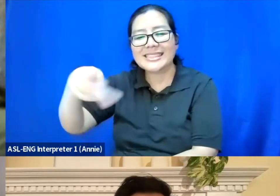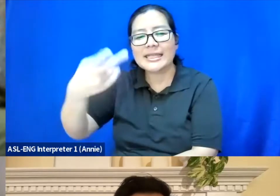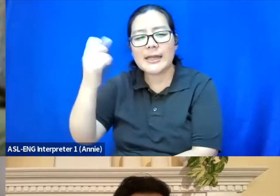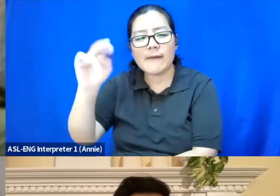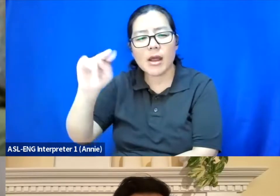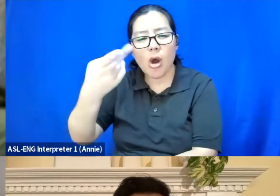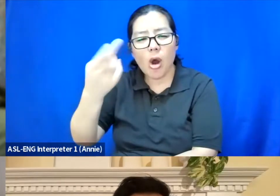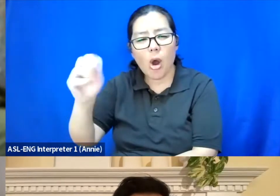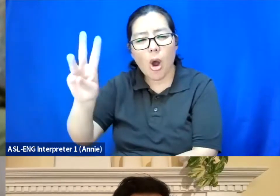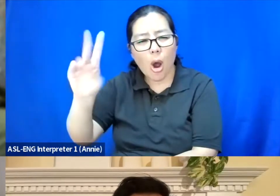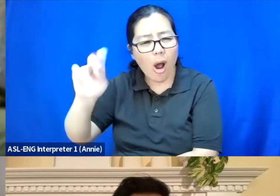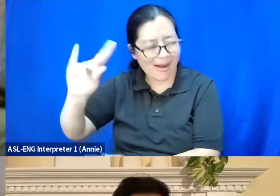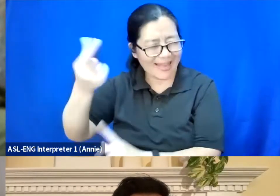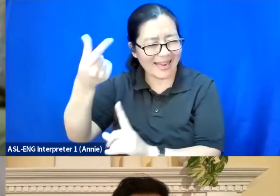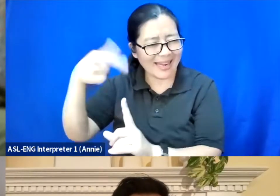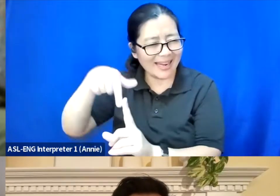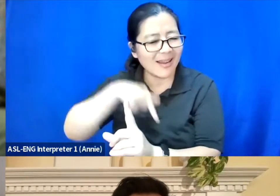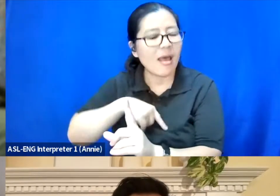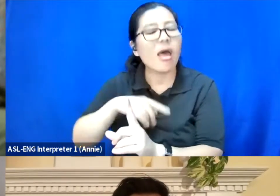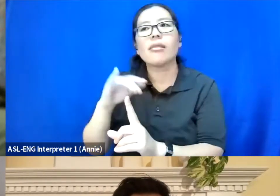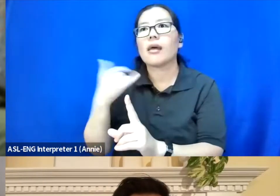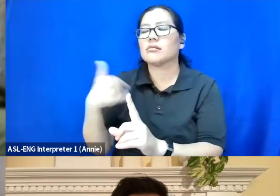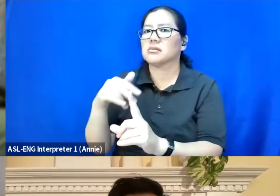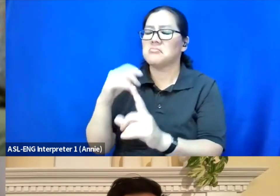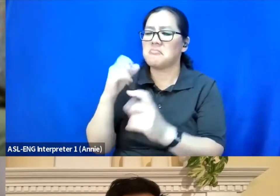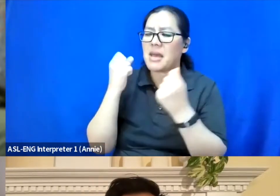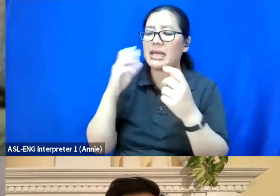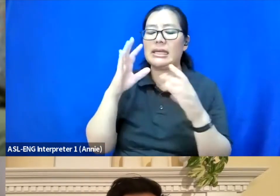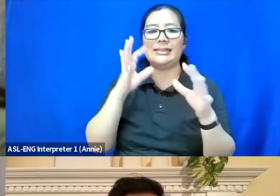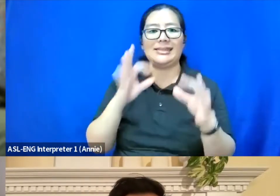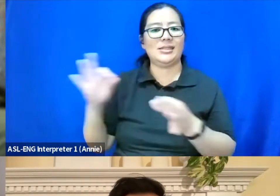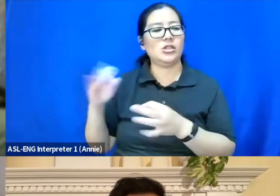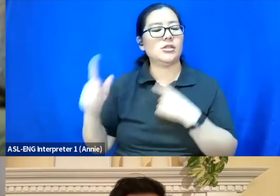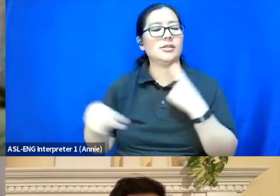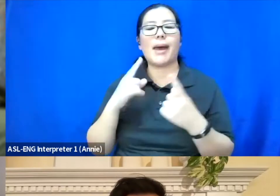I think across the three of you, Esme, Stephanie, and Alice,